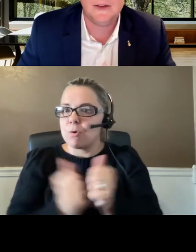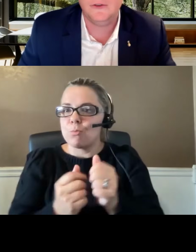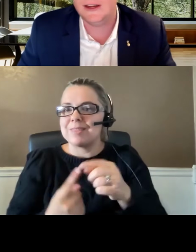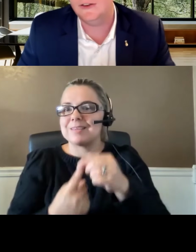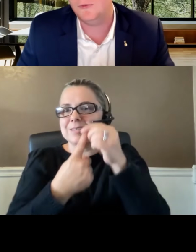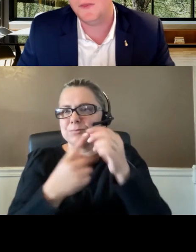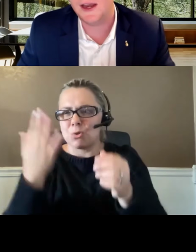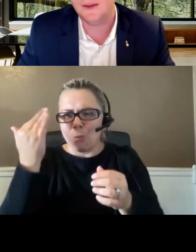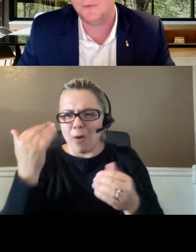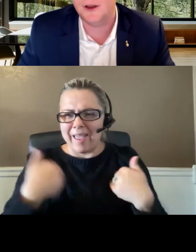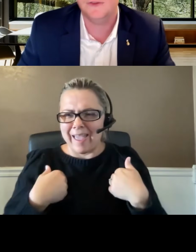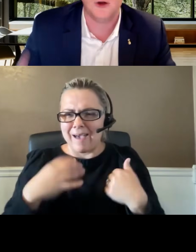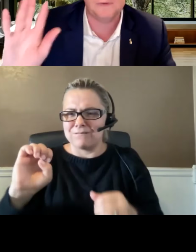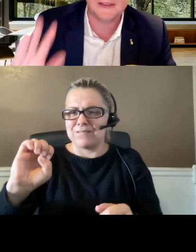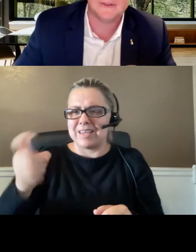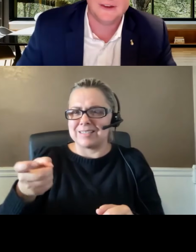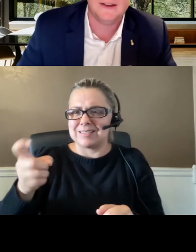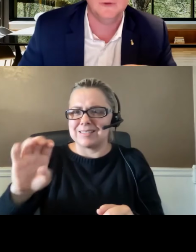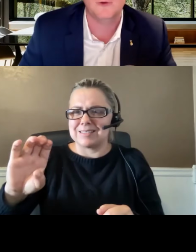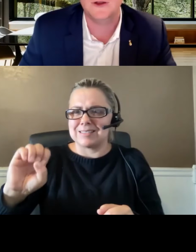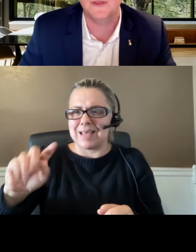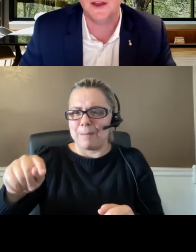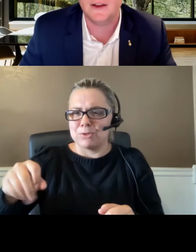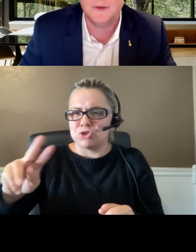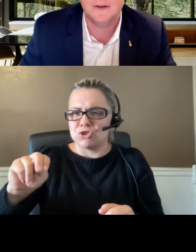that as you dig into what that exception is, and hopefully that's detailed for you in the document,